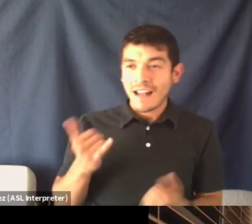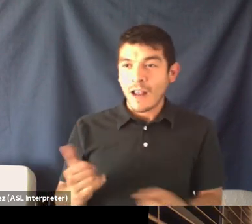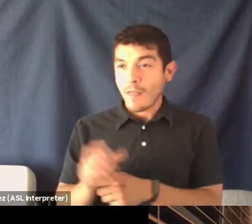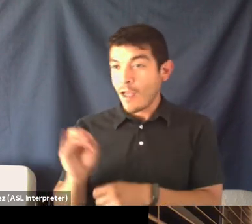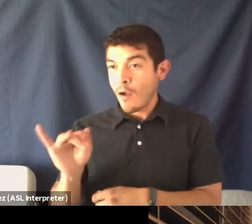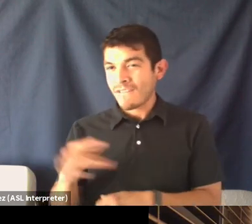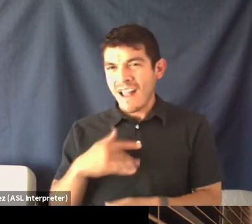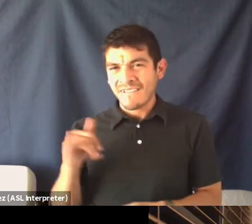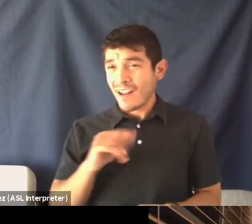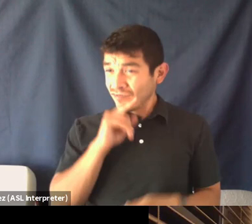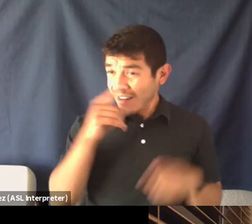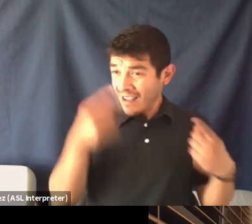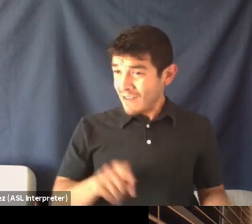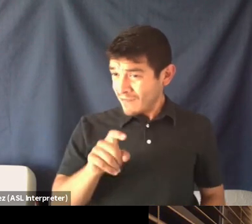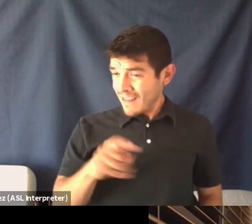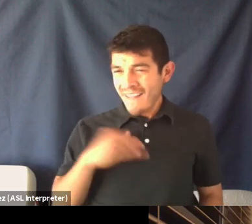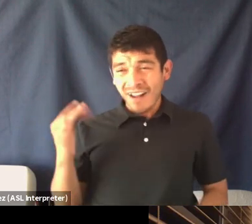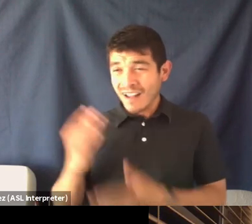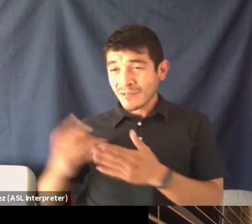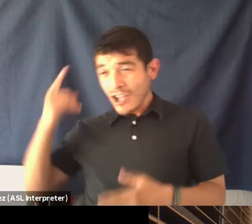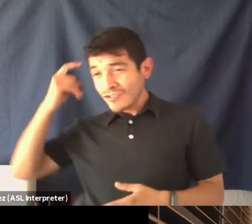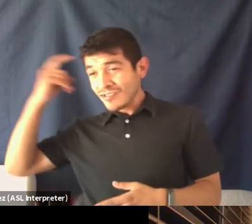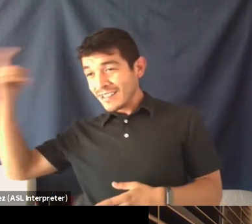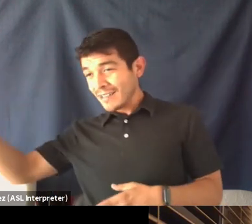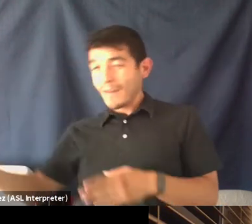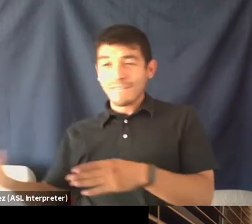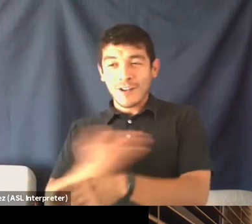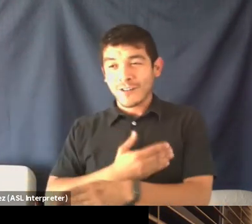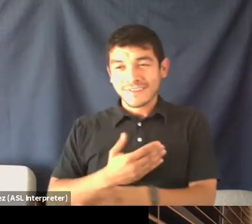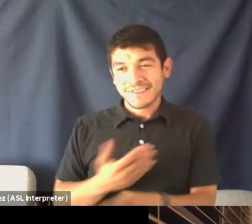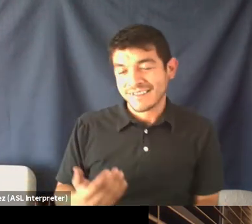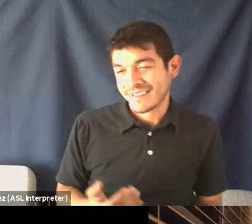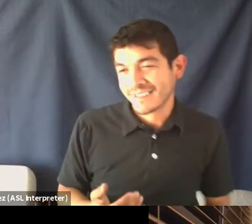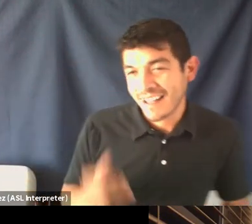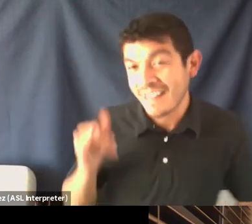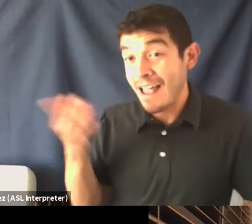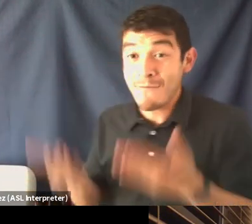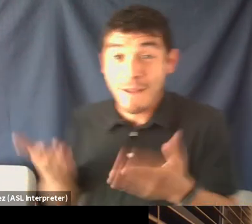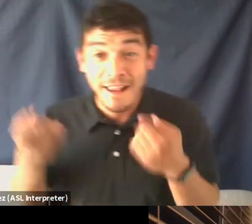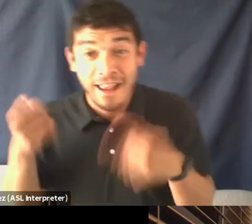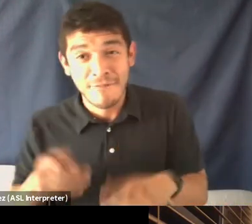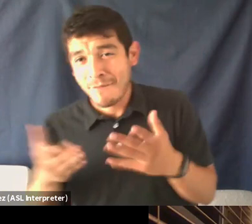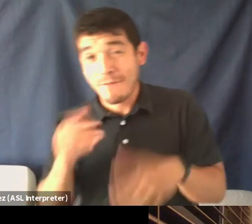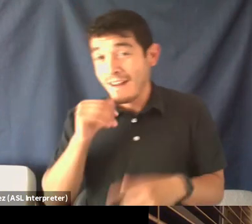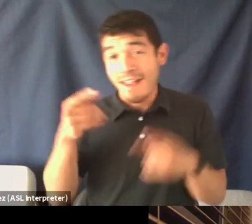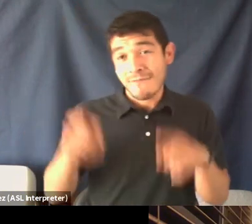That felt like some kind of dream or something that never that maybe happened, maybe it didn't, I don't know.